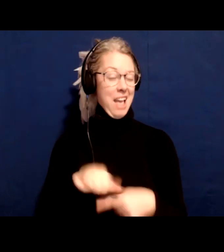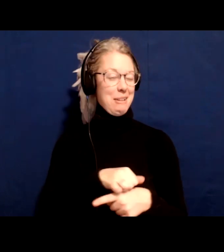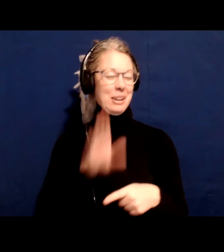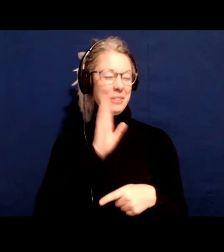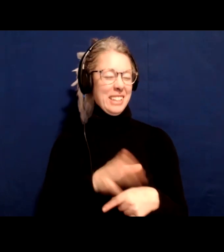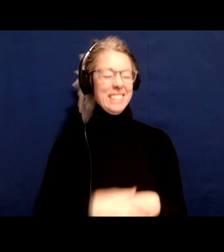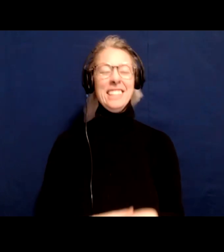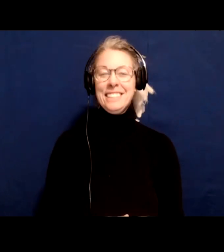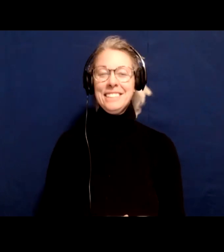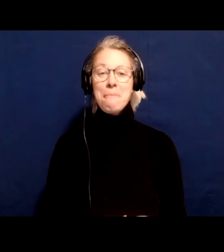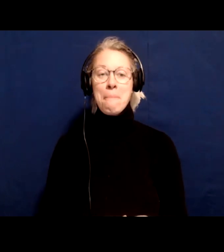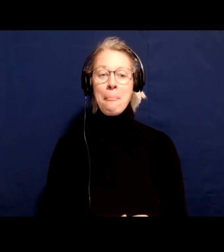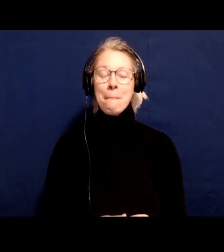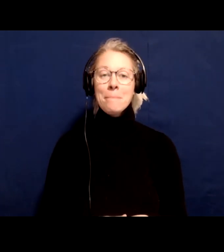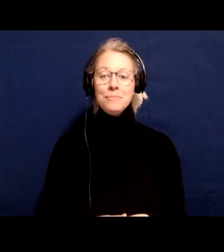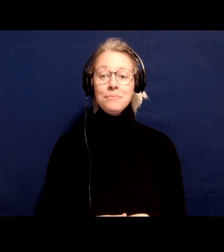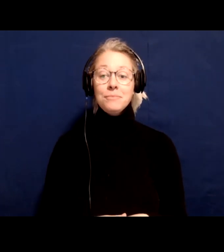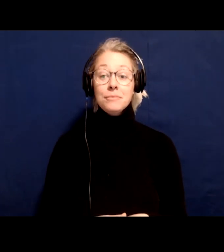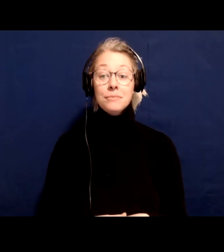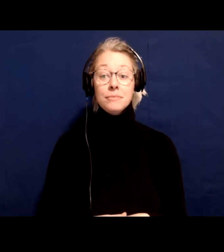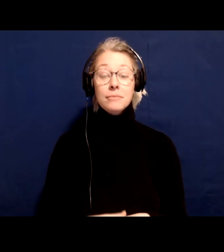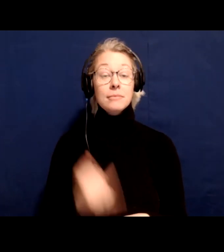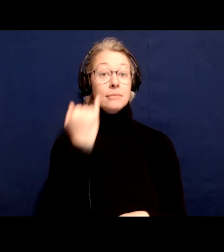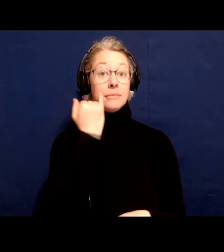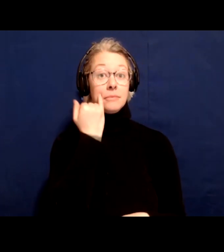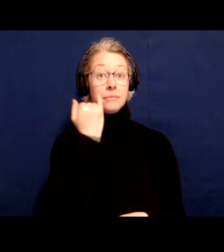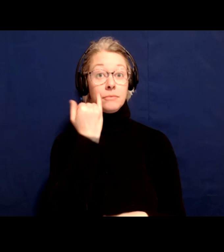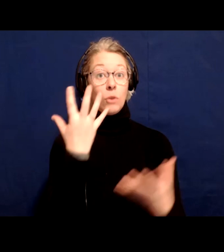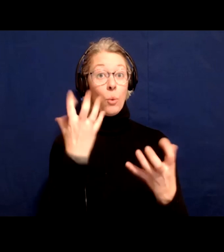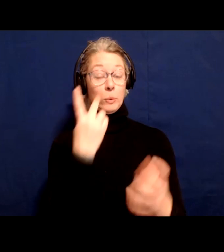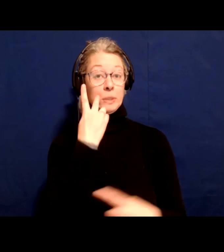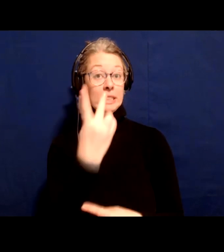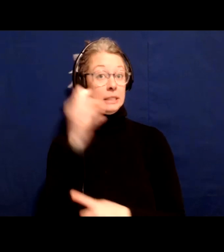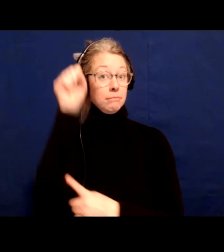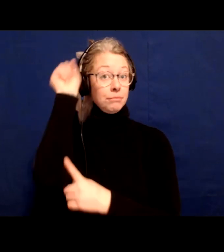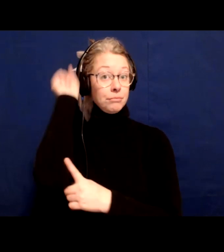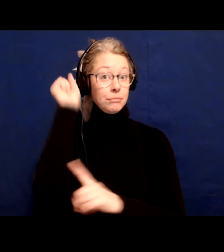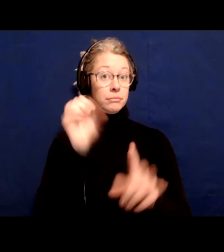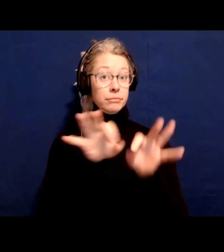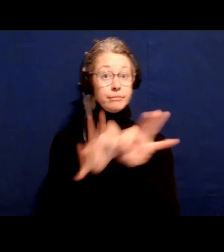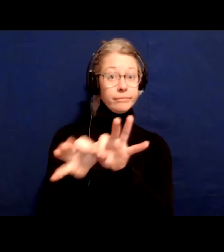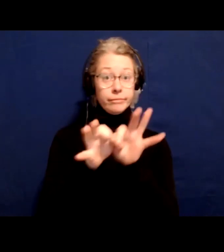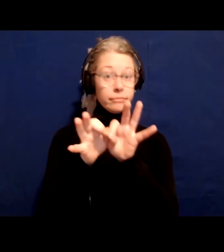Thank you, Sair. And if you would like to access Sair’s interpretation, please pin